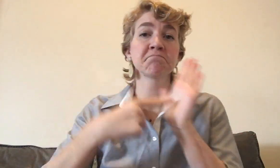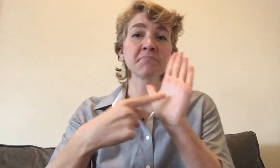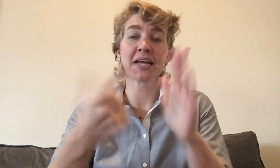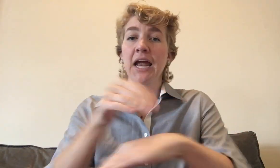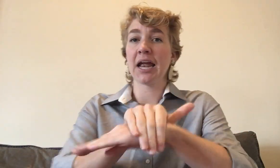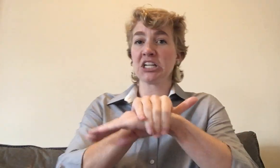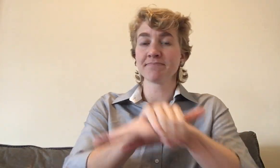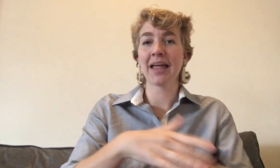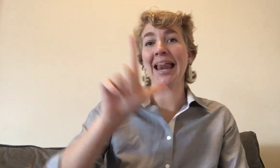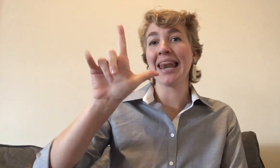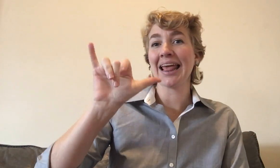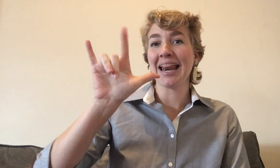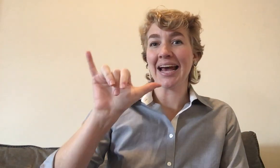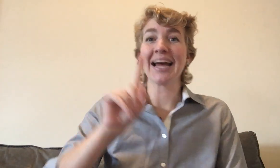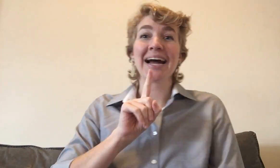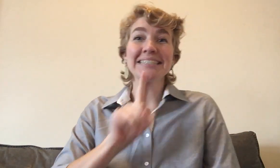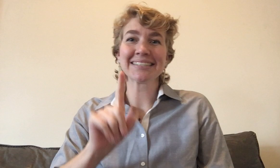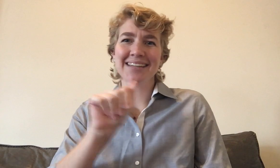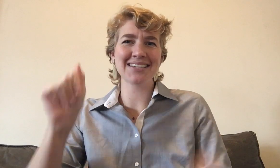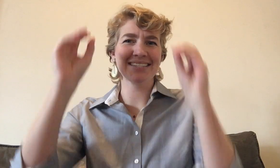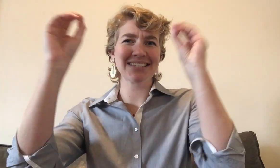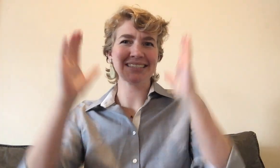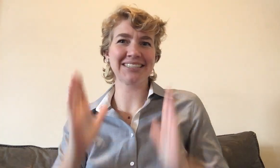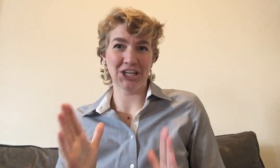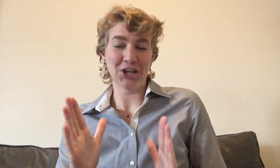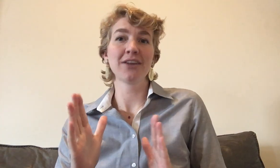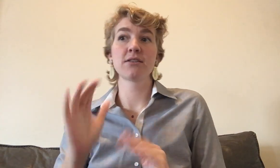for instance, in the English sentence, 'Lily is a teacher,'